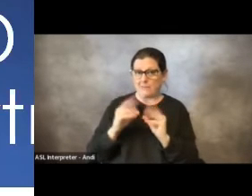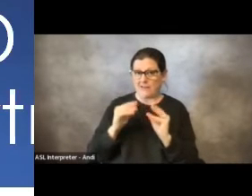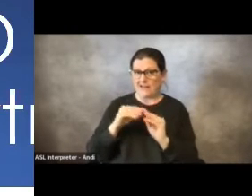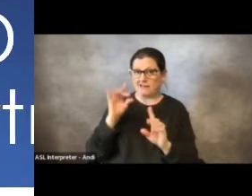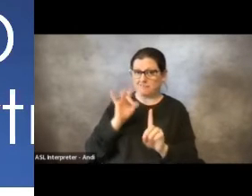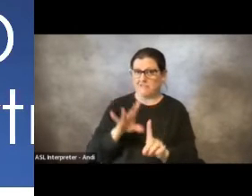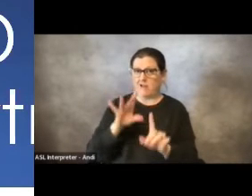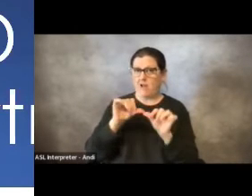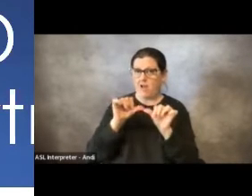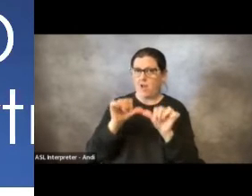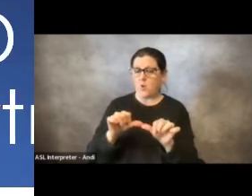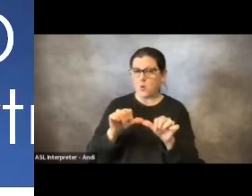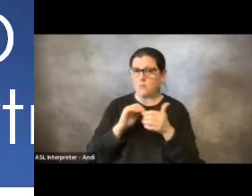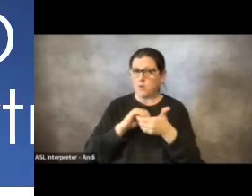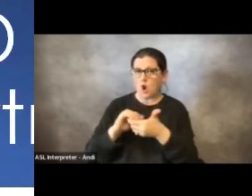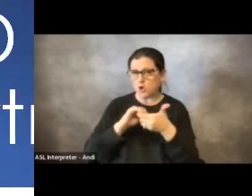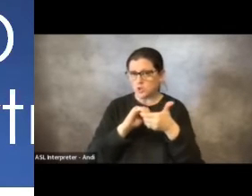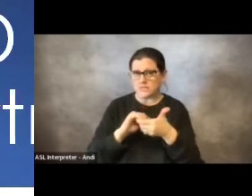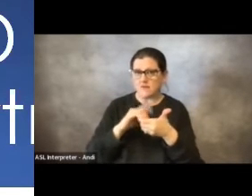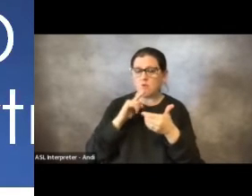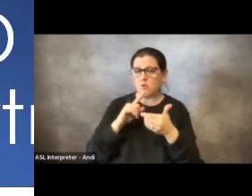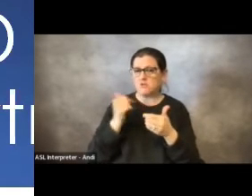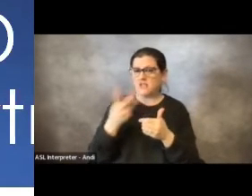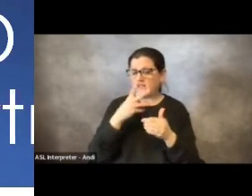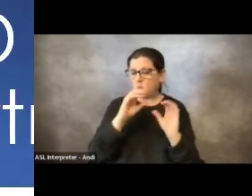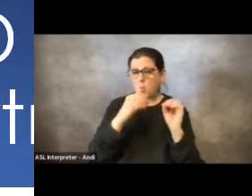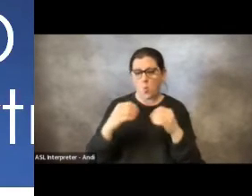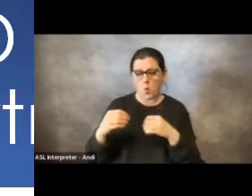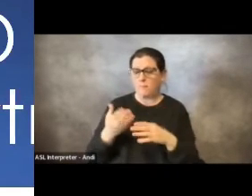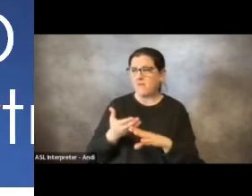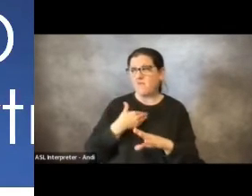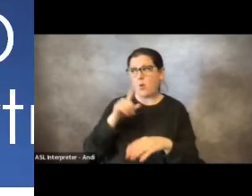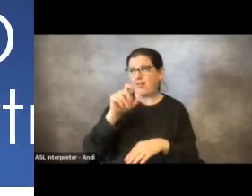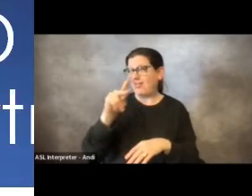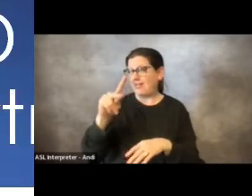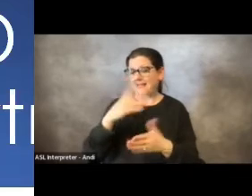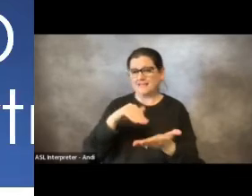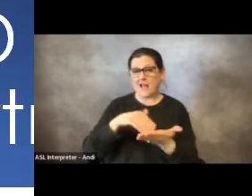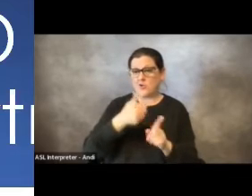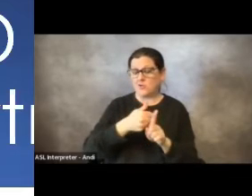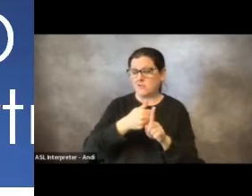ongoing partnership across our associations long before the LINK Center was really a glimmer in the eye of our federal